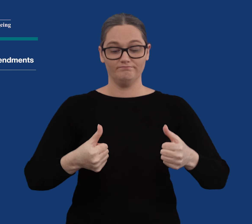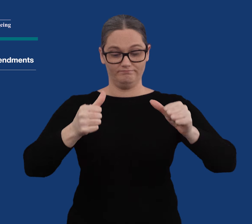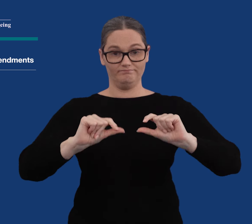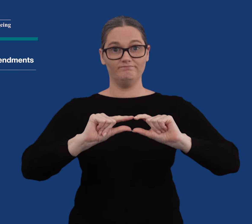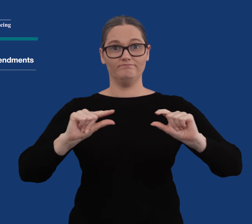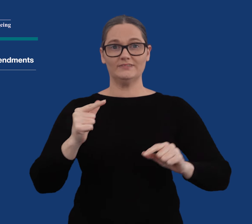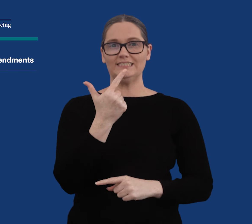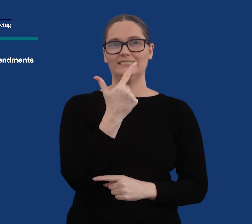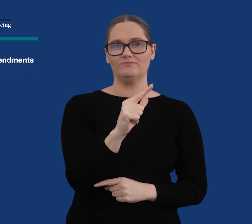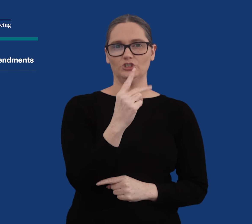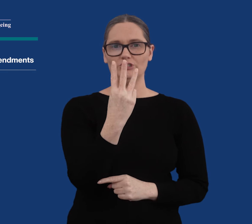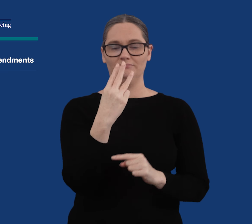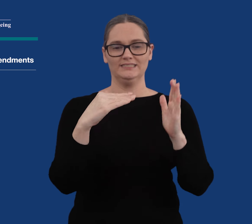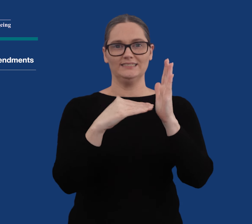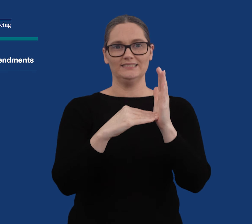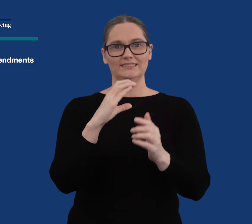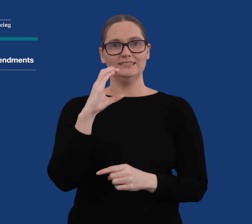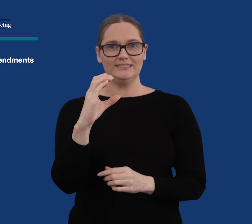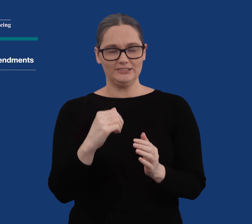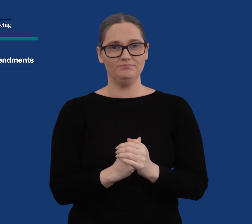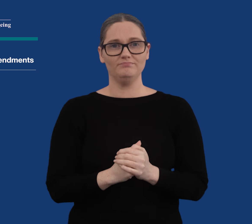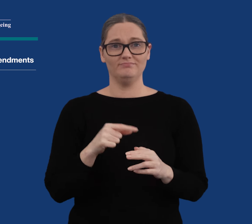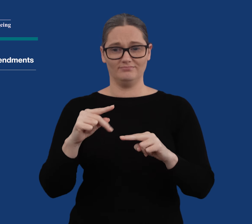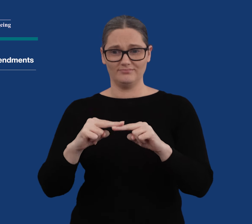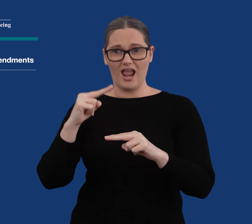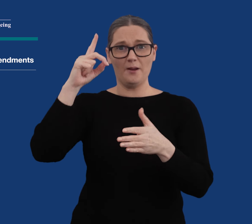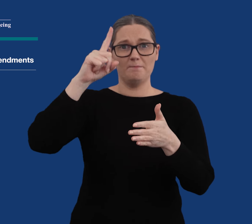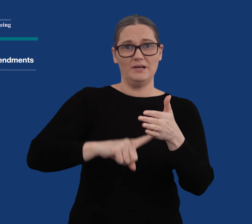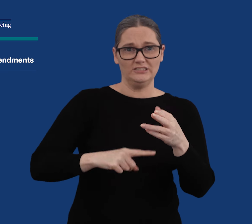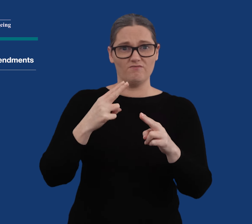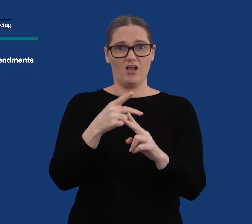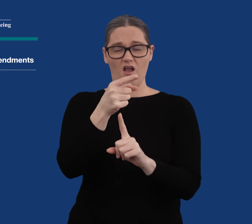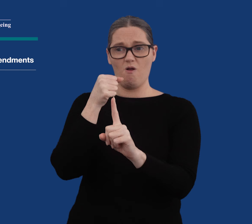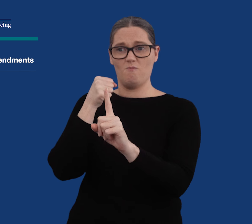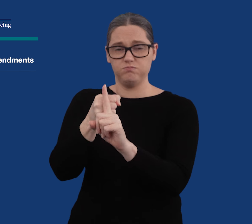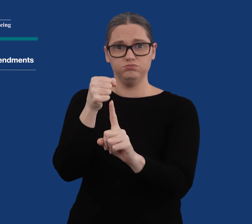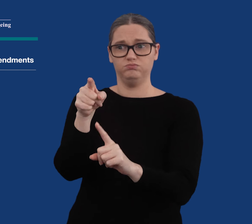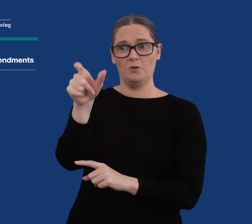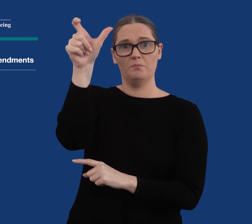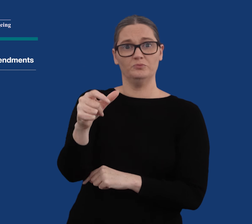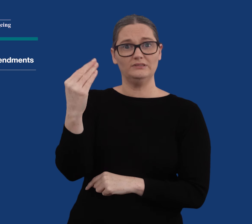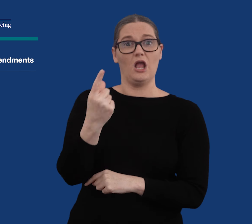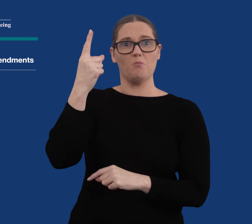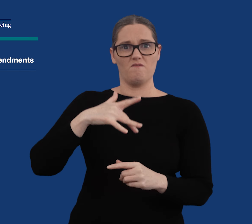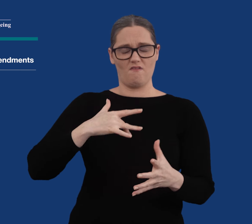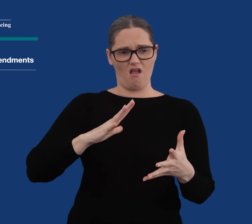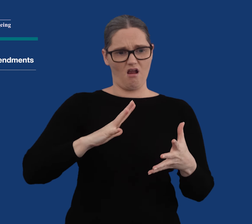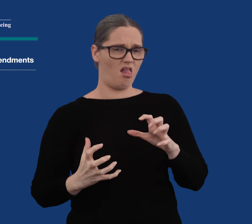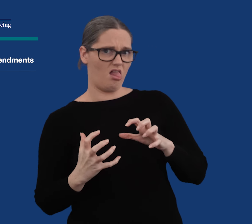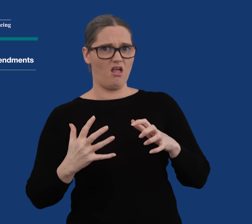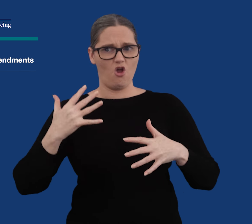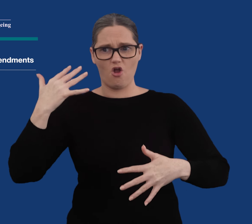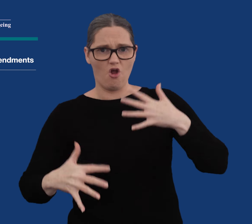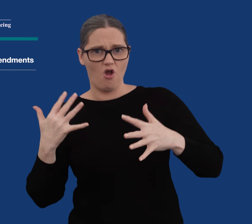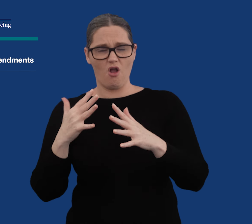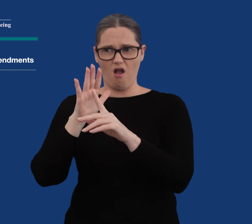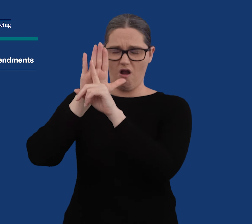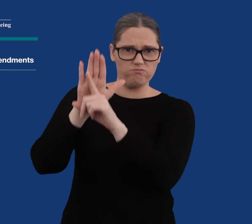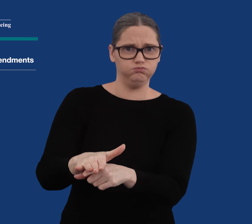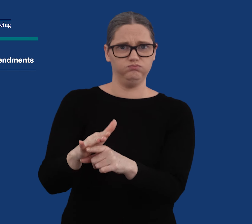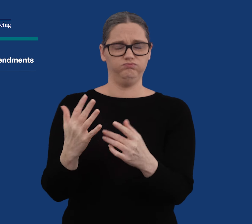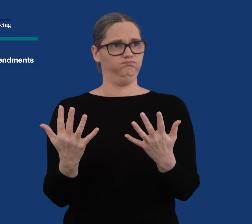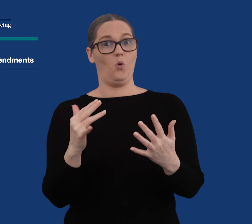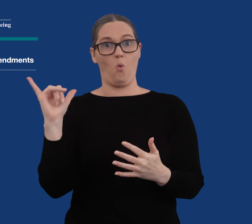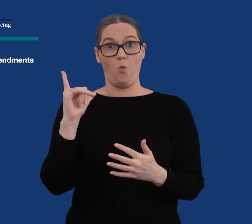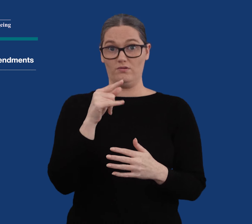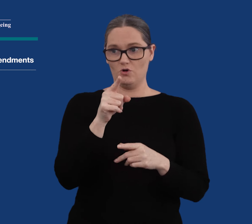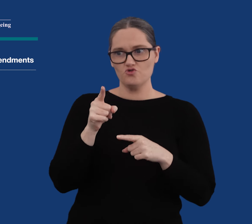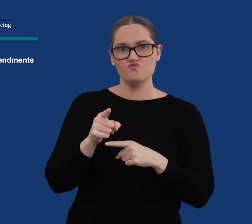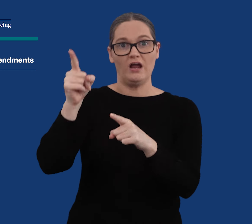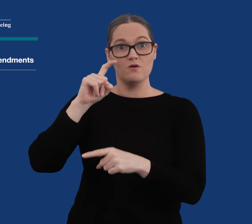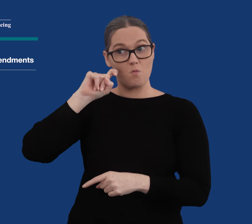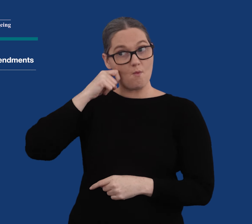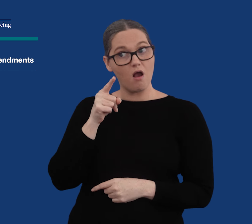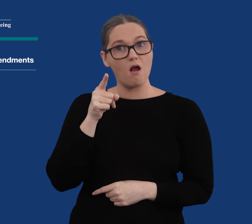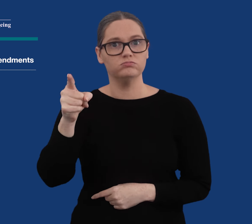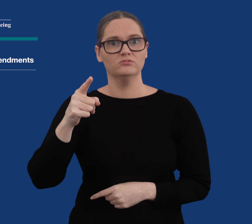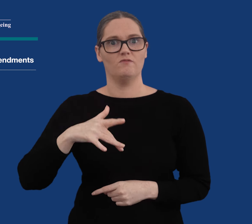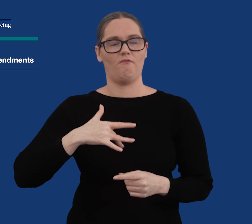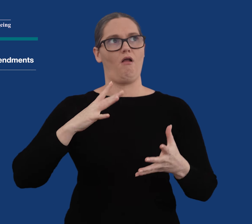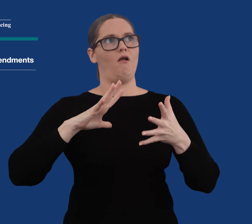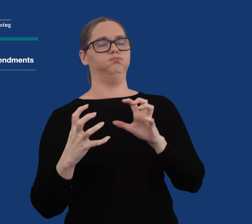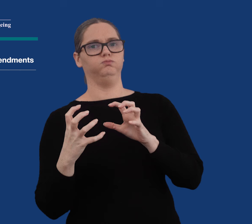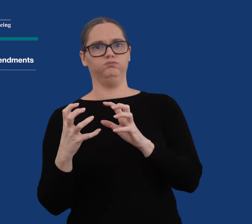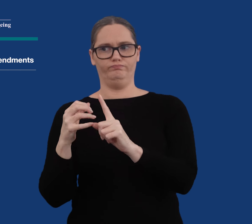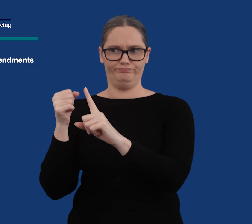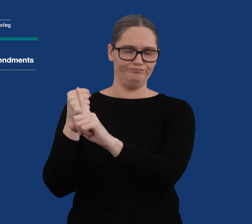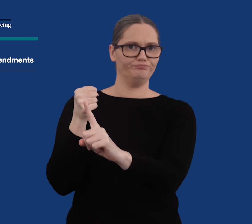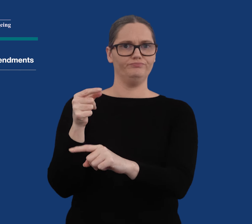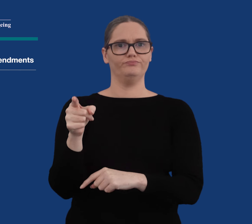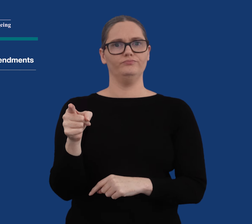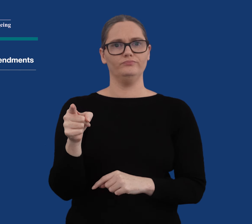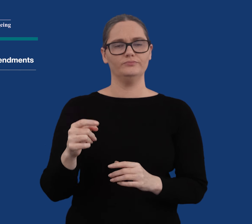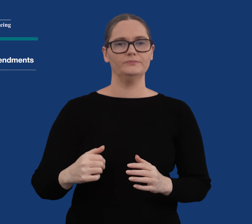• Section 73ZC – Higher civil penalties for causing or threatening to cause detriment to another person